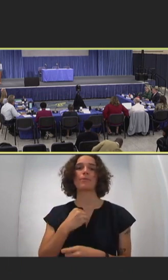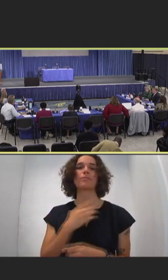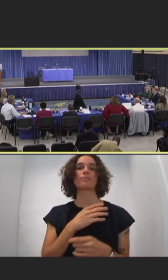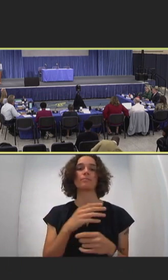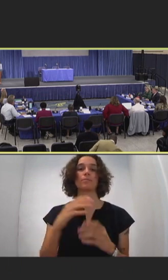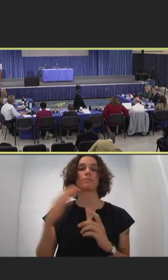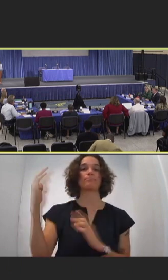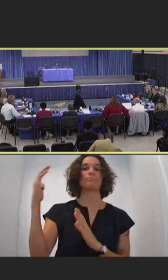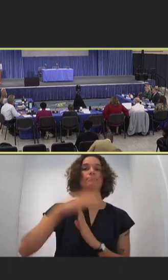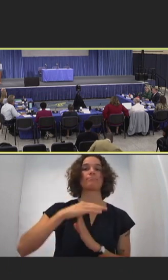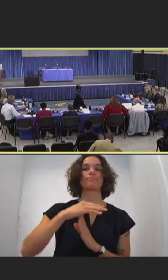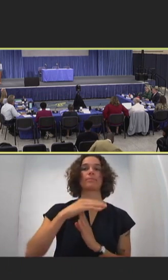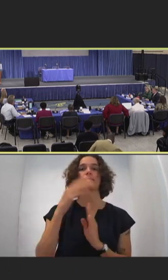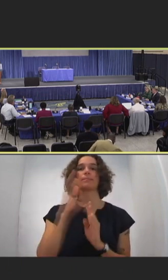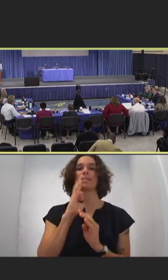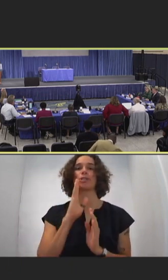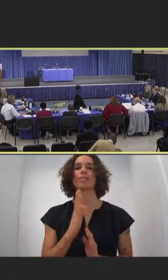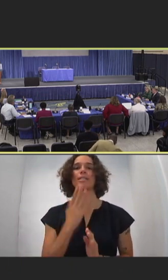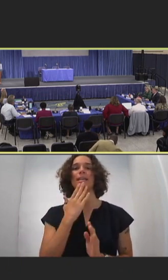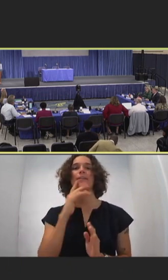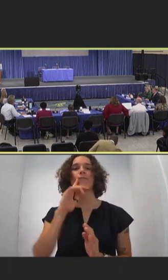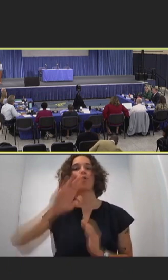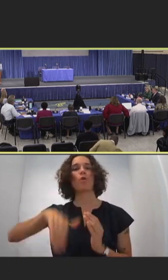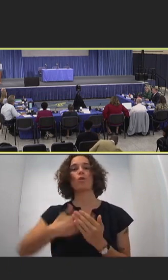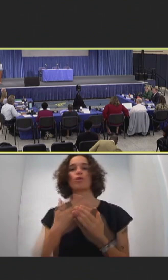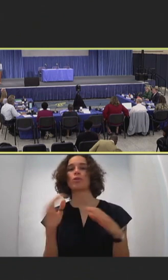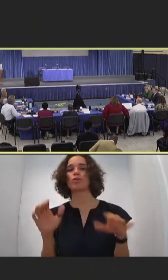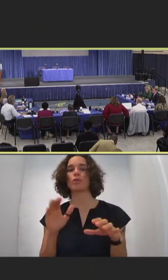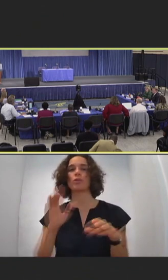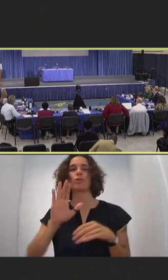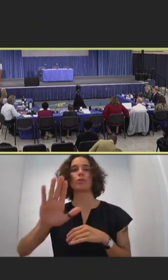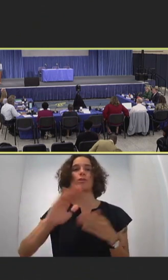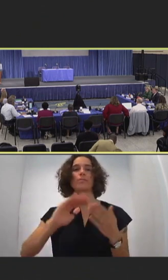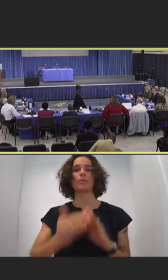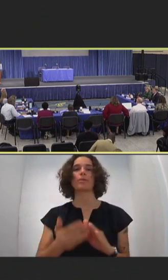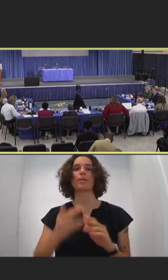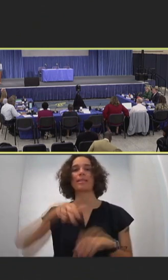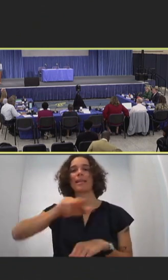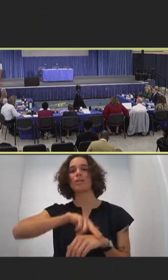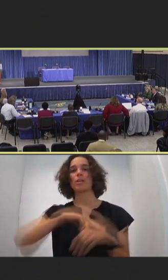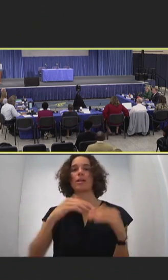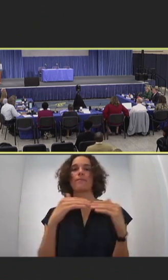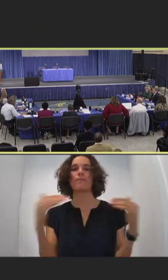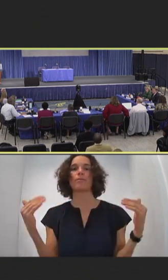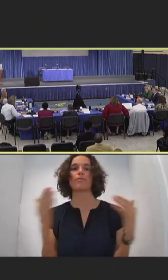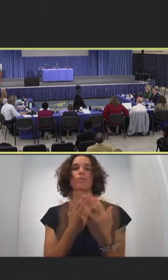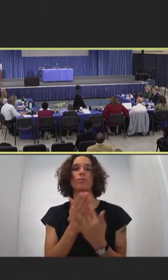for all that you do in your communities and at the national level, through NVAC. Together,